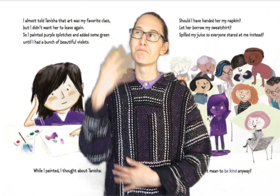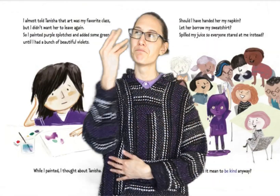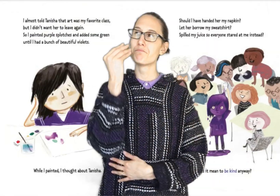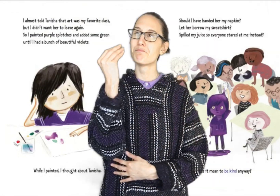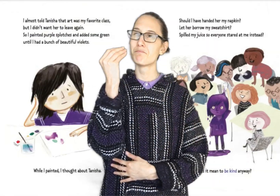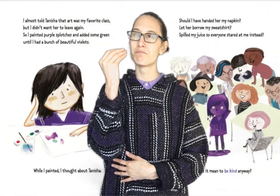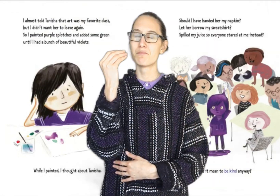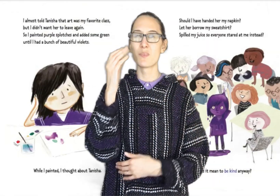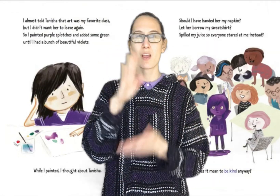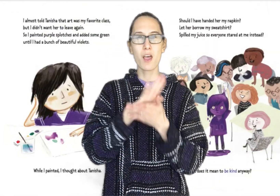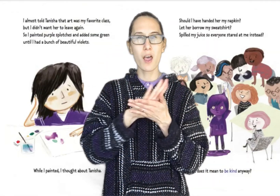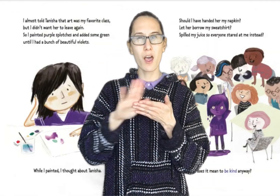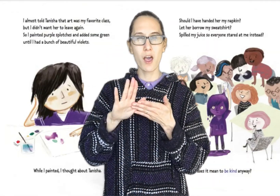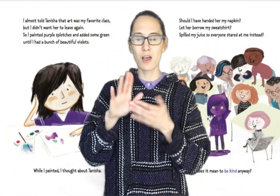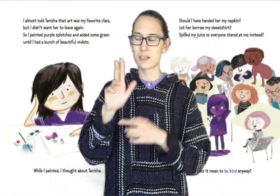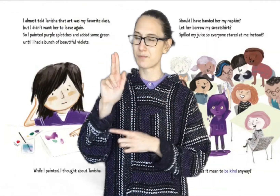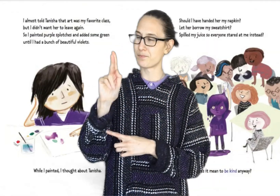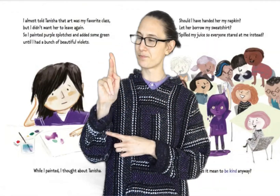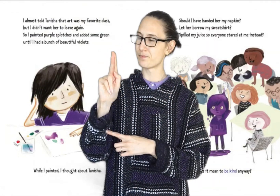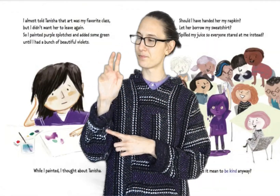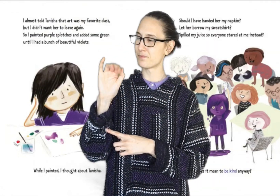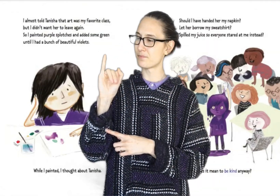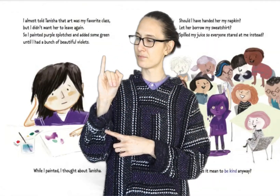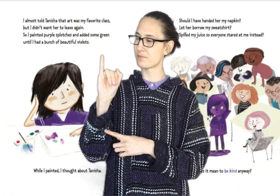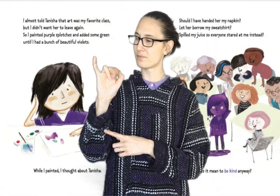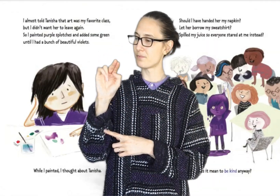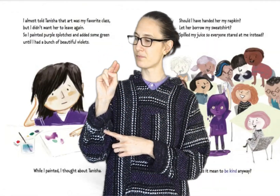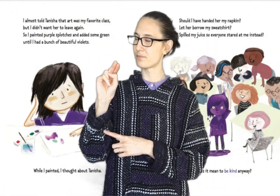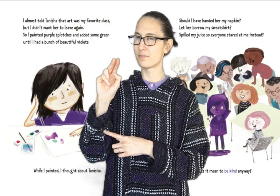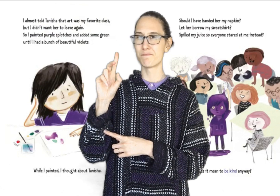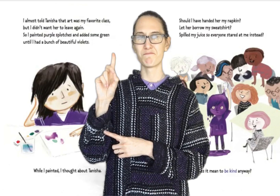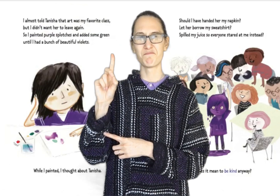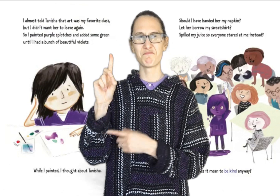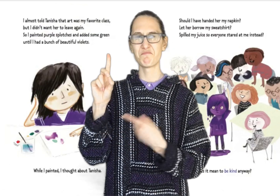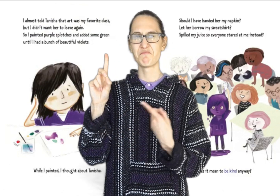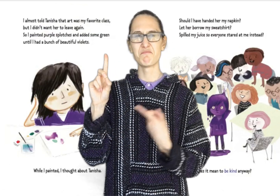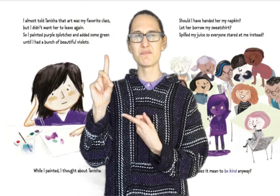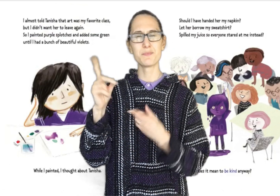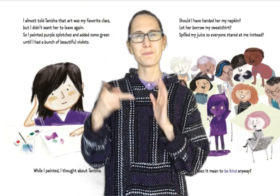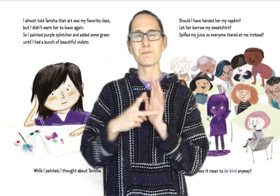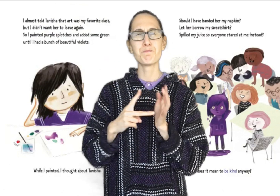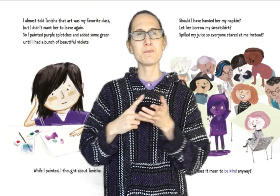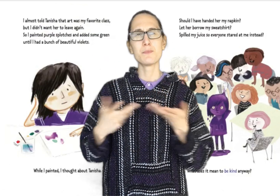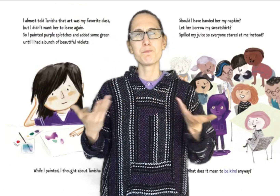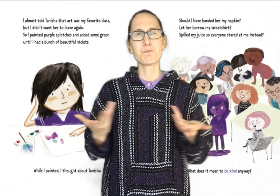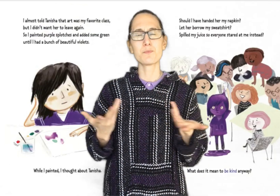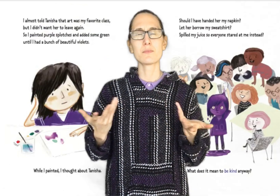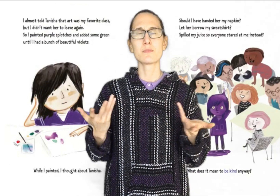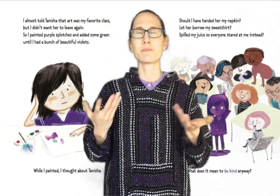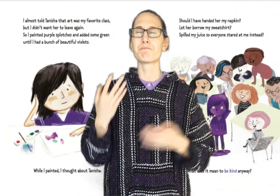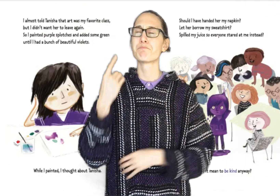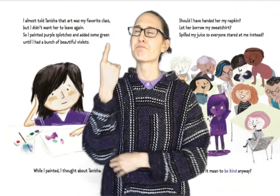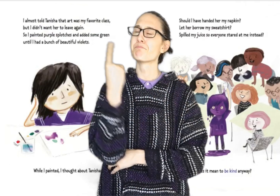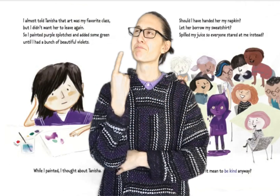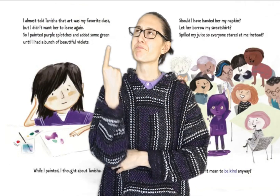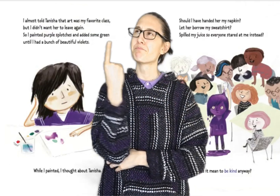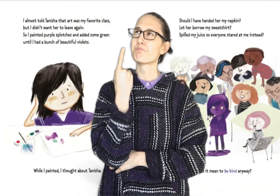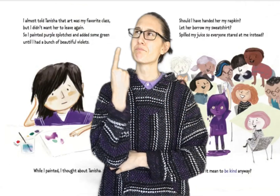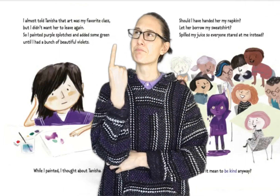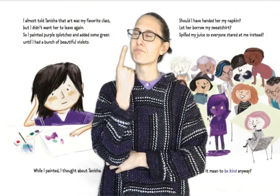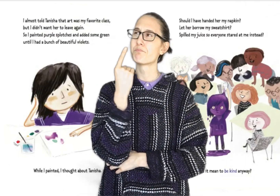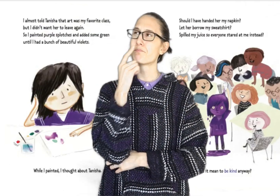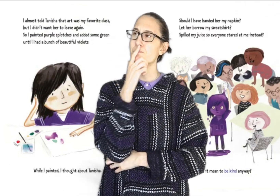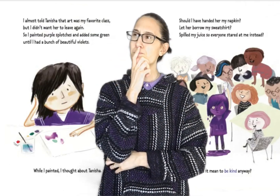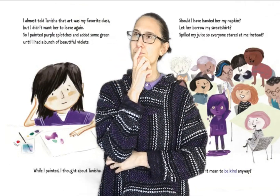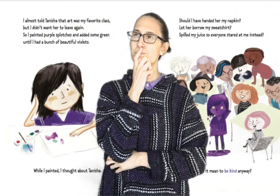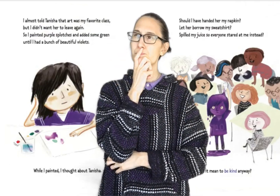What does it mean to be kind anyway?